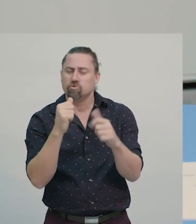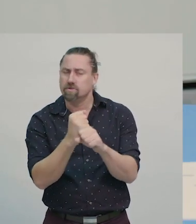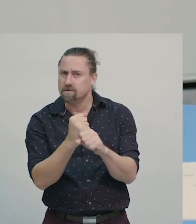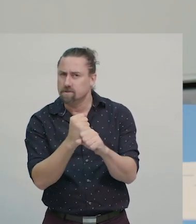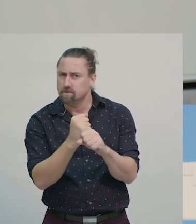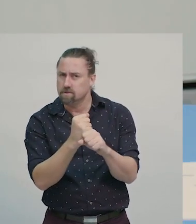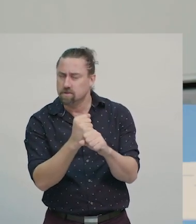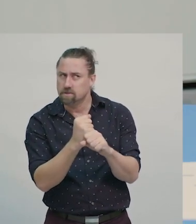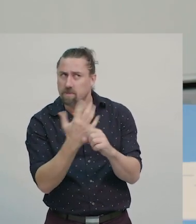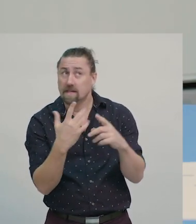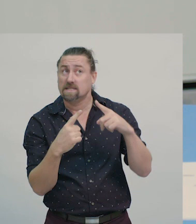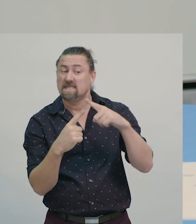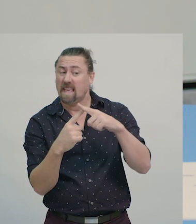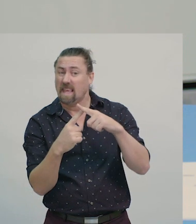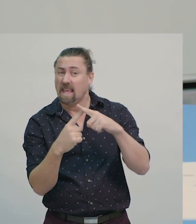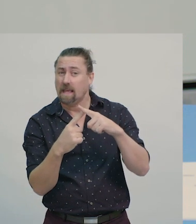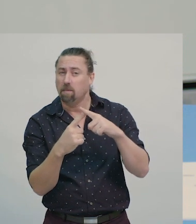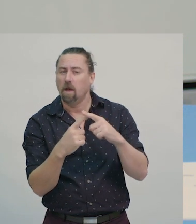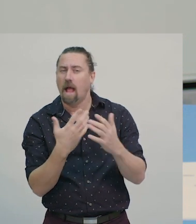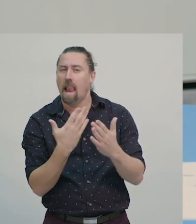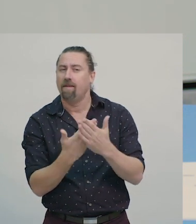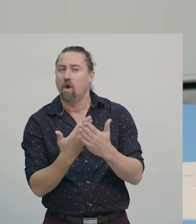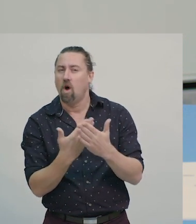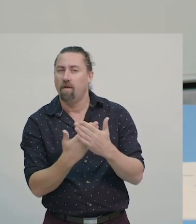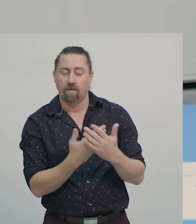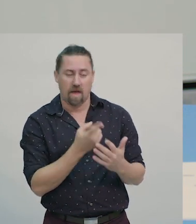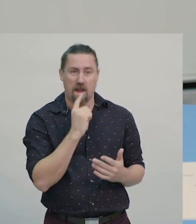So angle T is what's left over from 180 degrees.